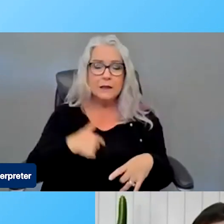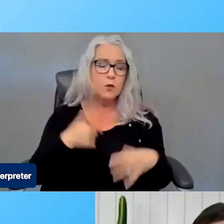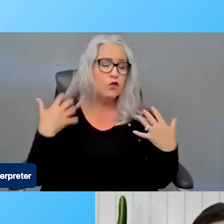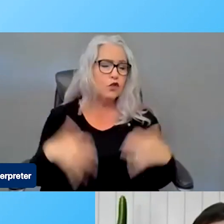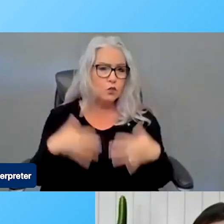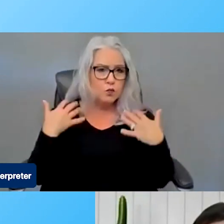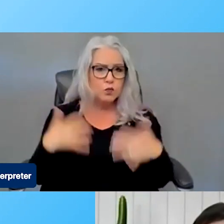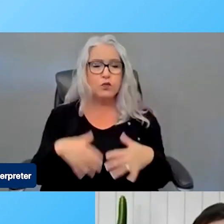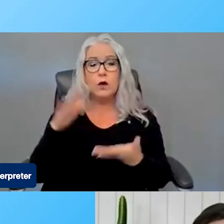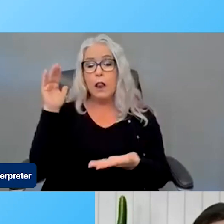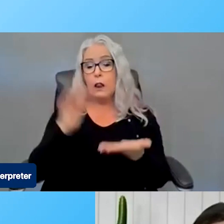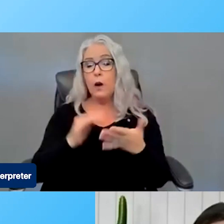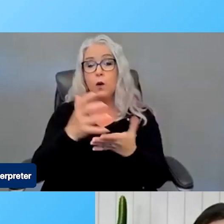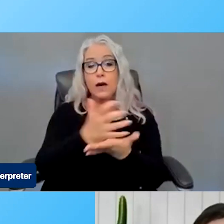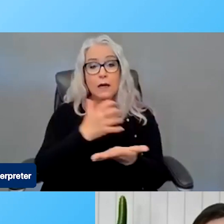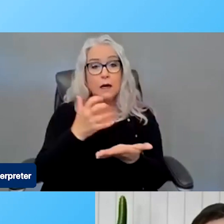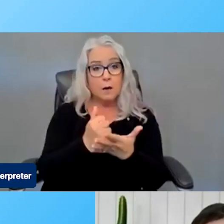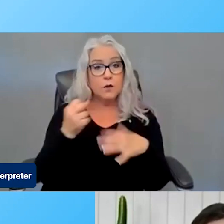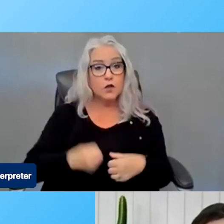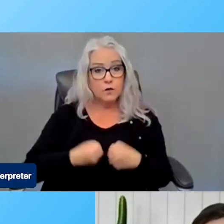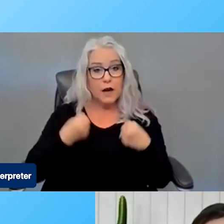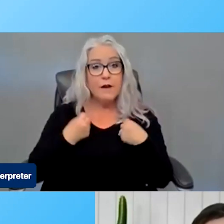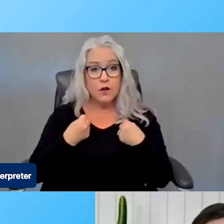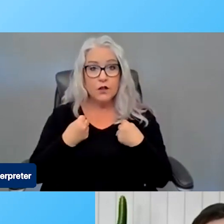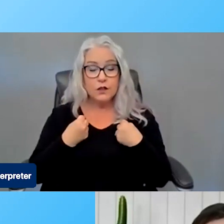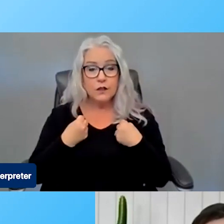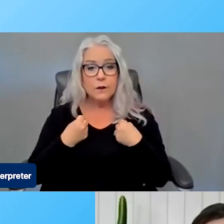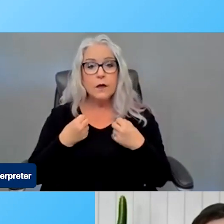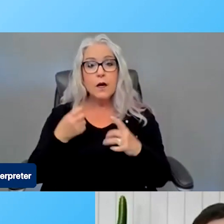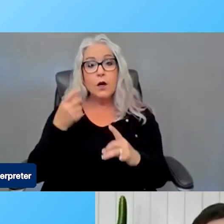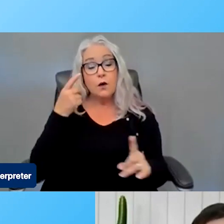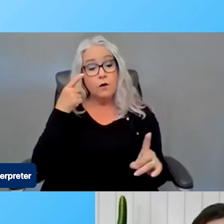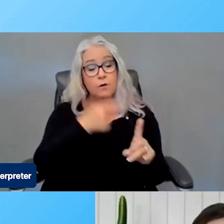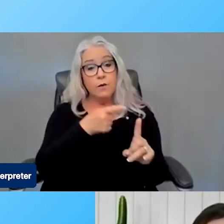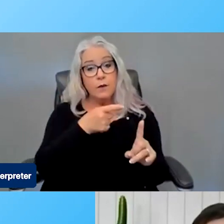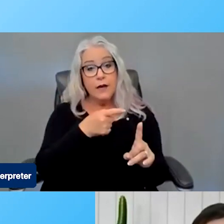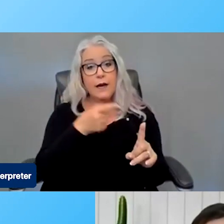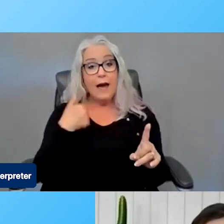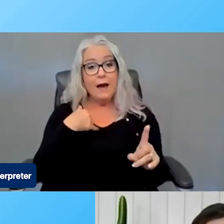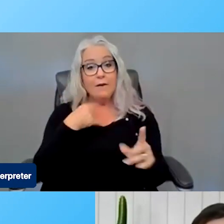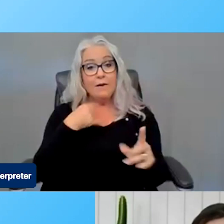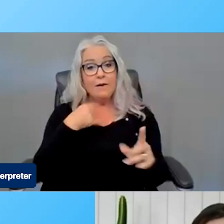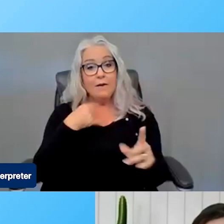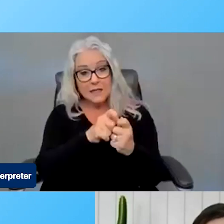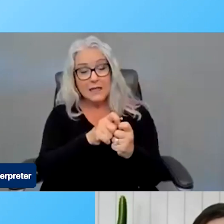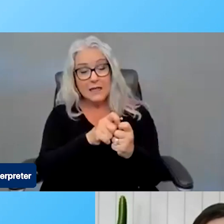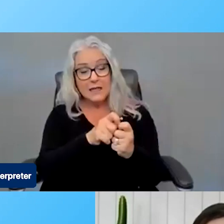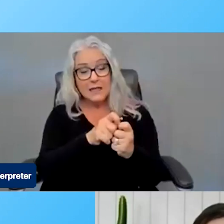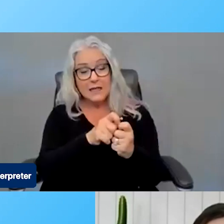and hard for low income survivors. When that survivor has special characteristics like being a disabled person that means that